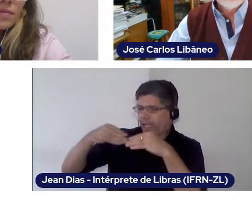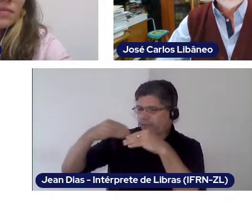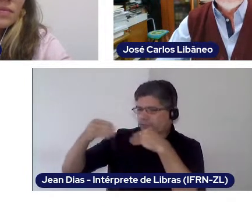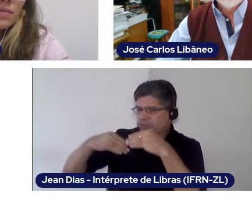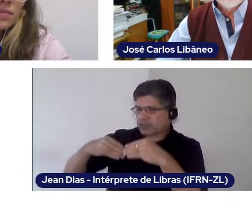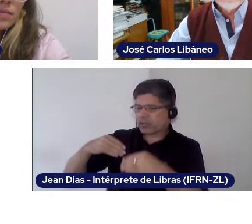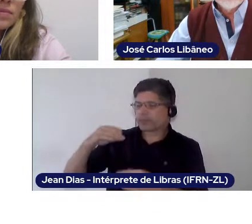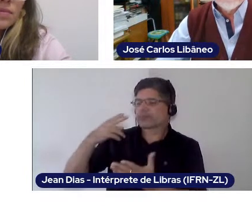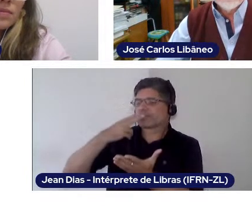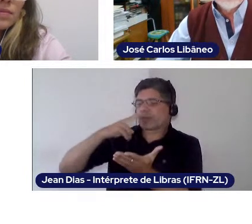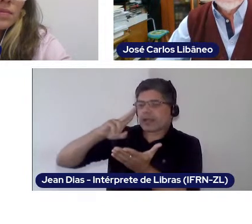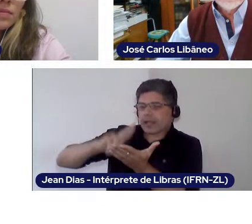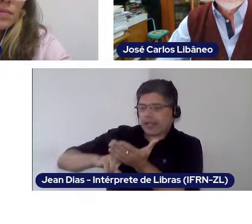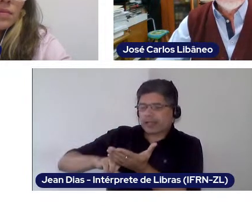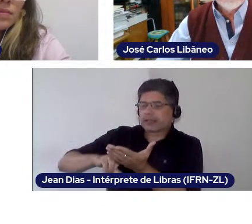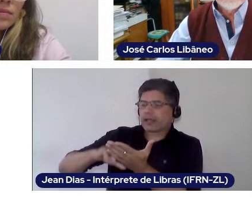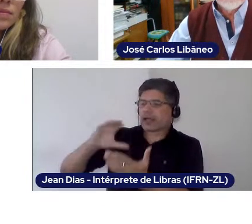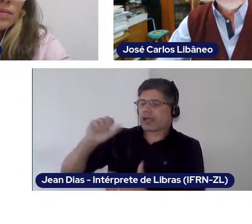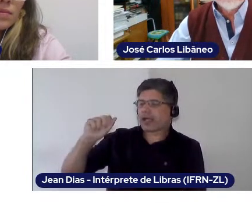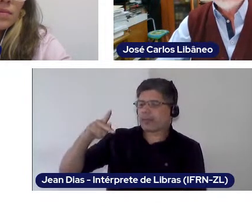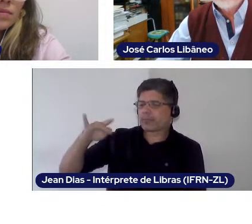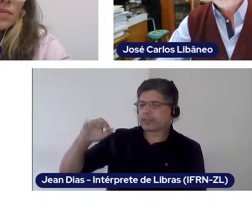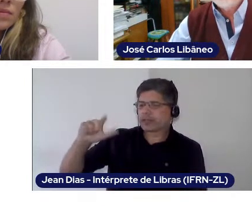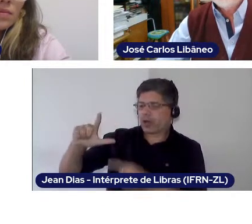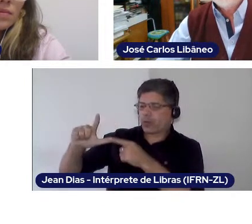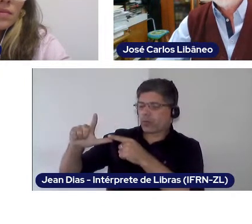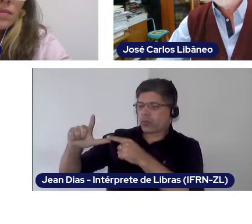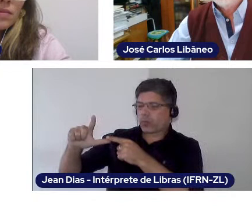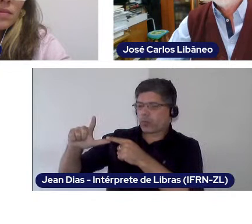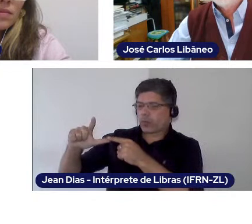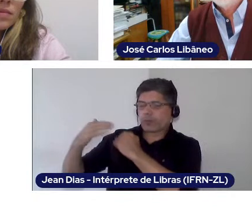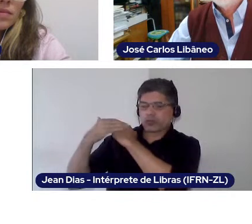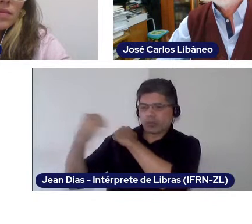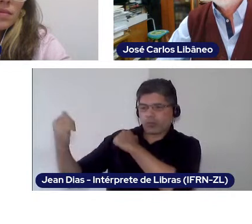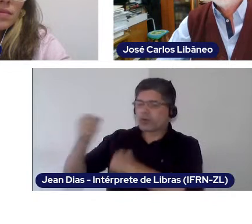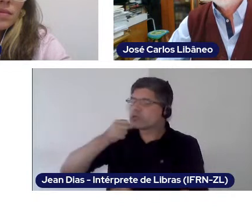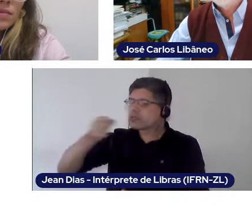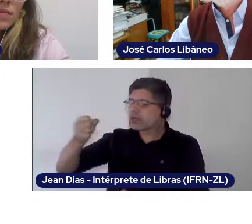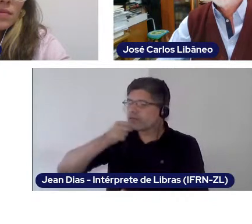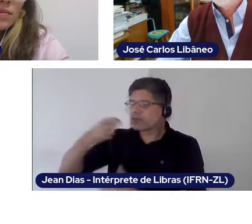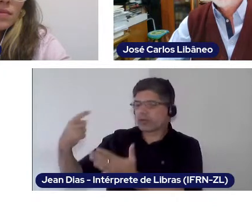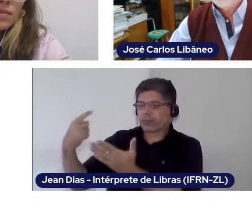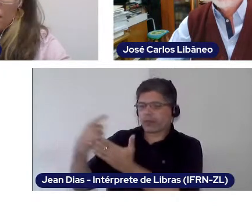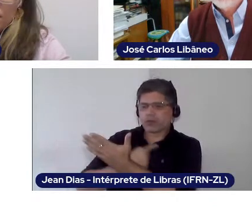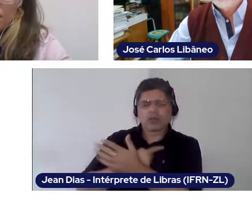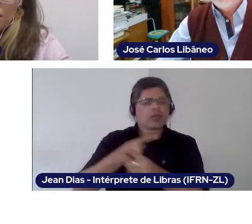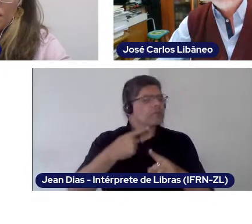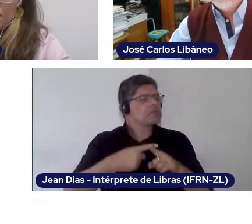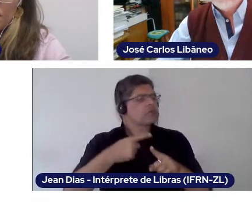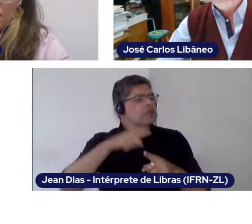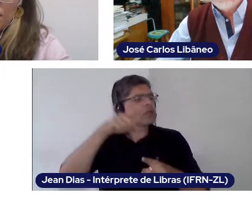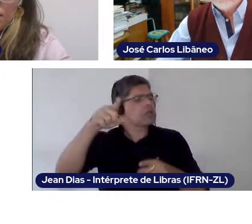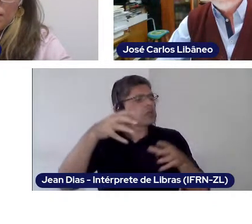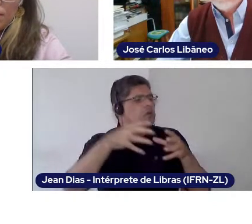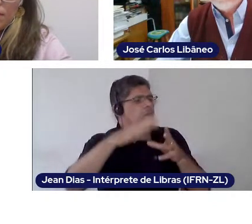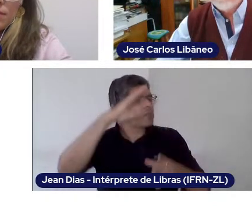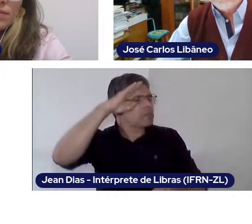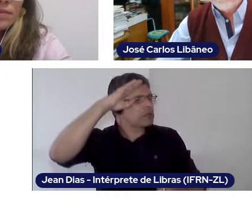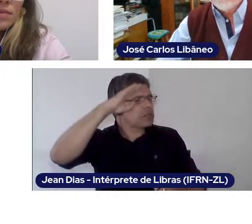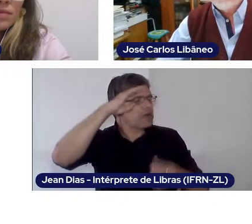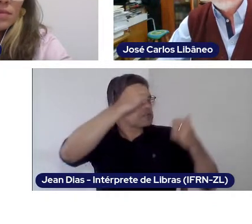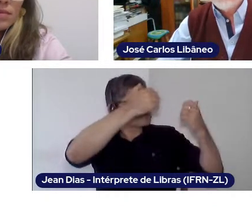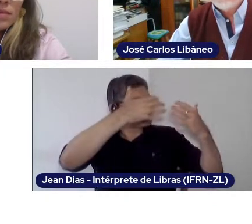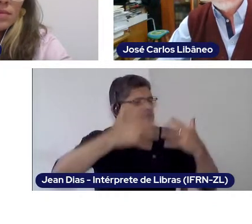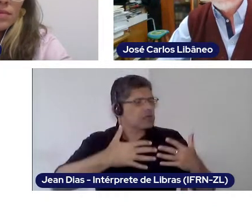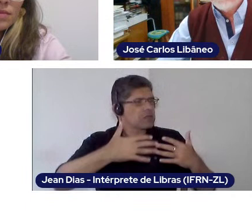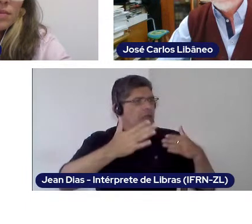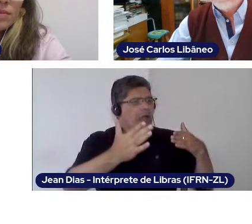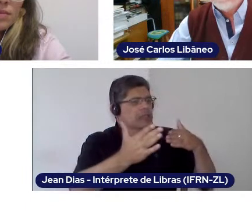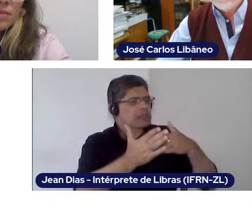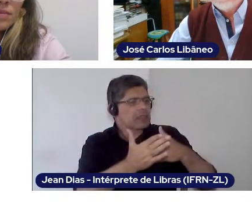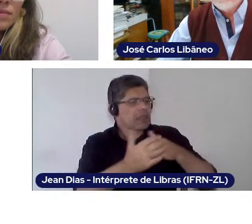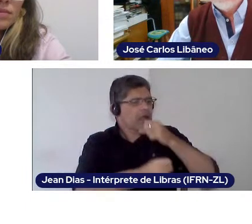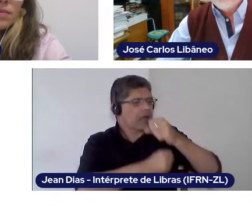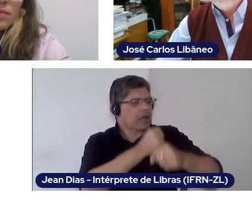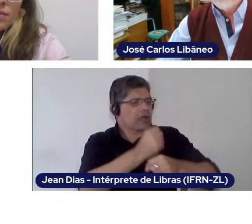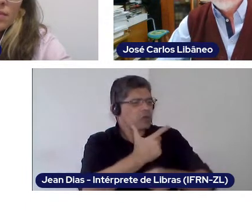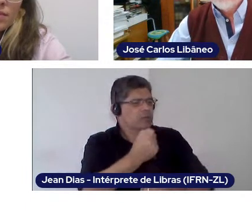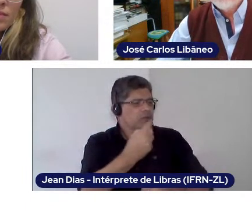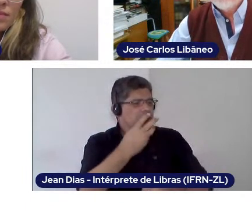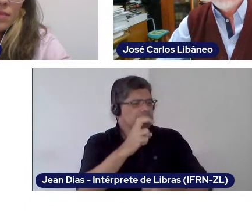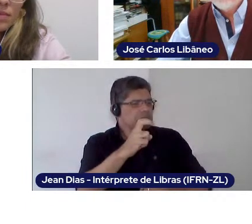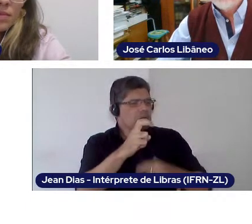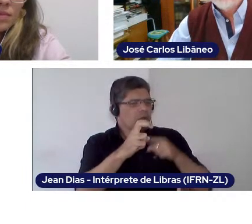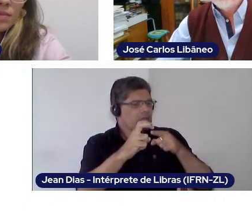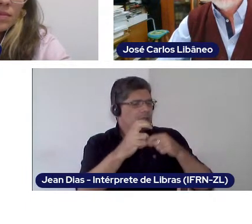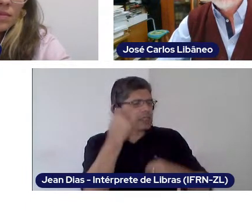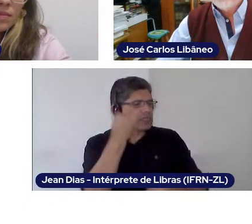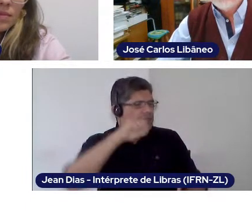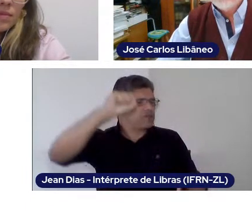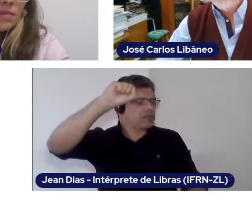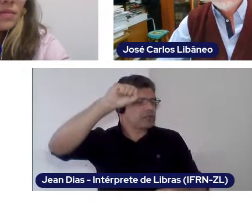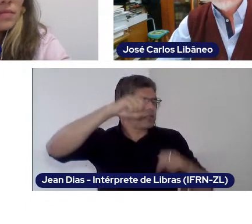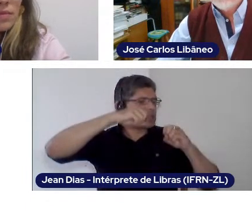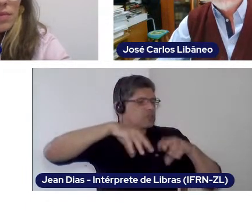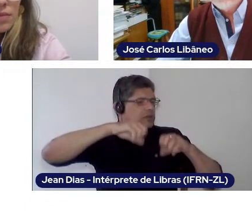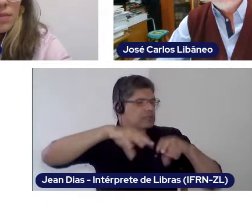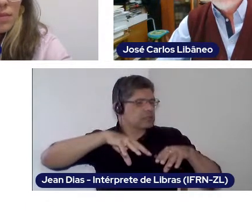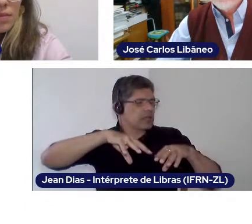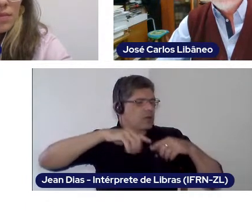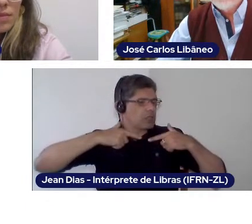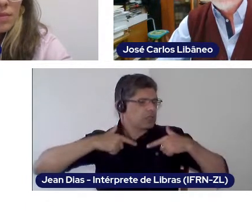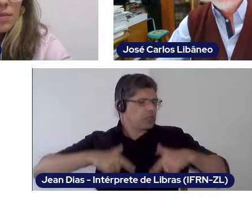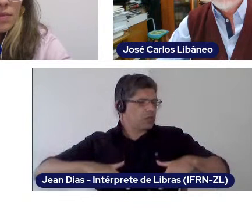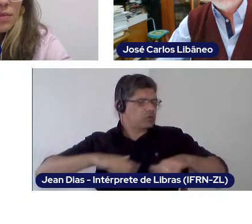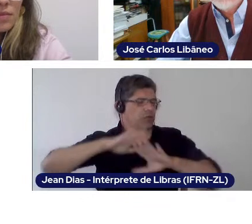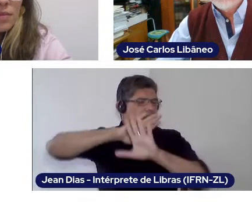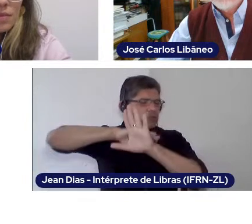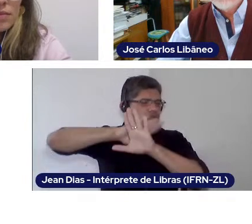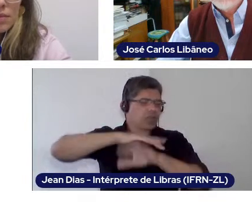And the reporter asked, "Why is the military saying that in a project until 2035 they will defend a neutral education, without ideology?". And I told her "Because they want the opposite of that.